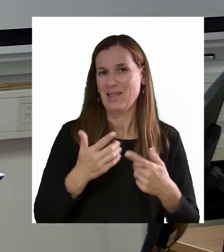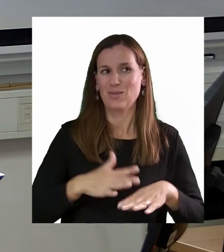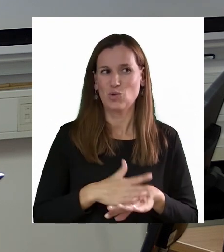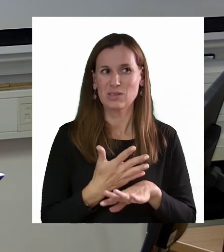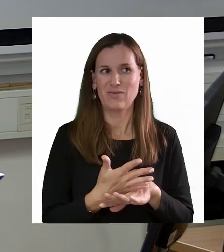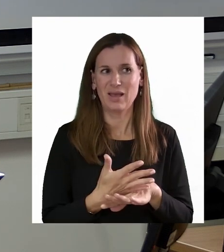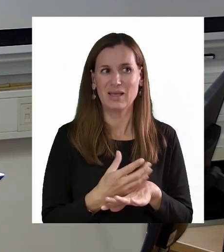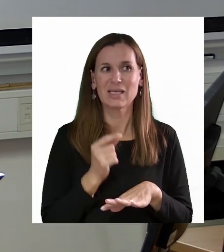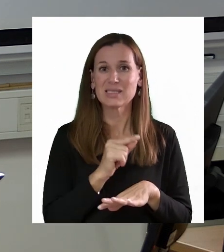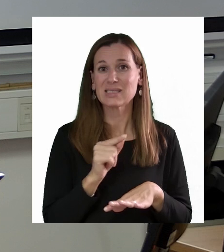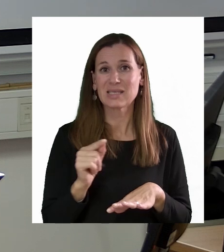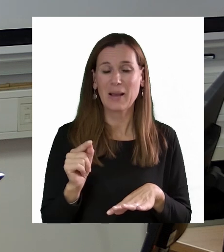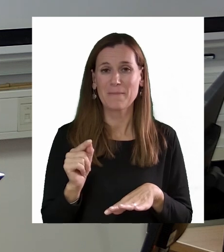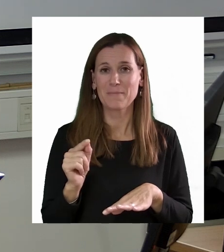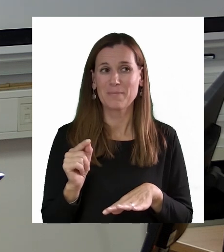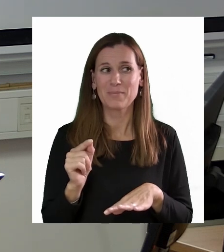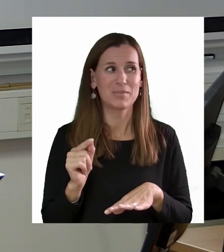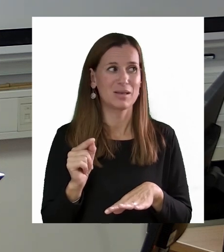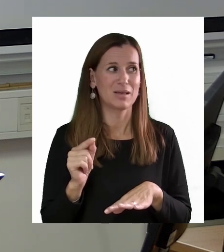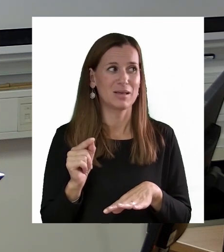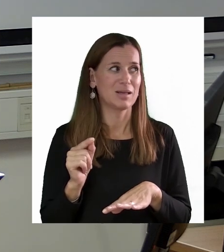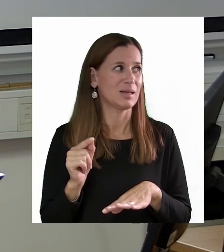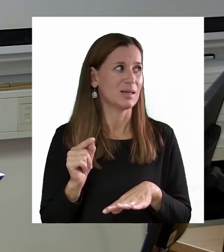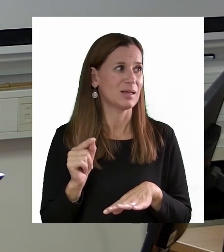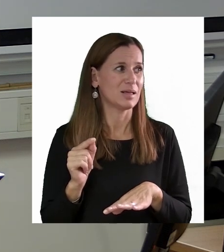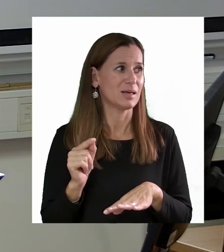this. With this centre,